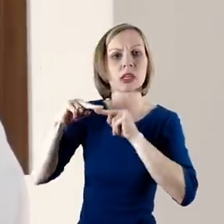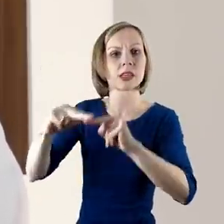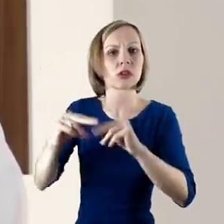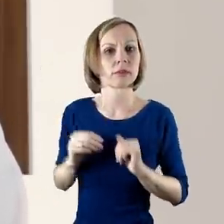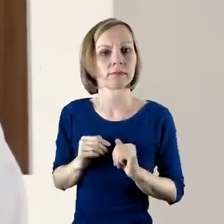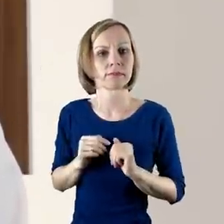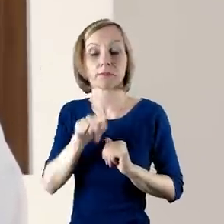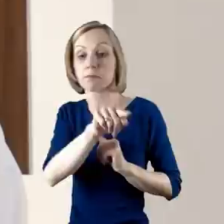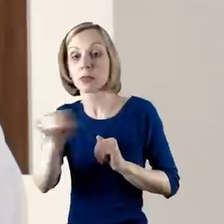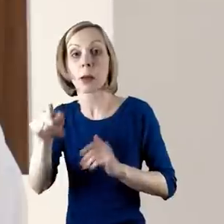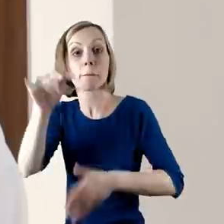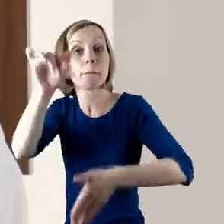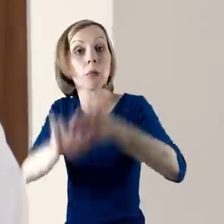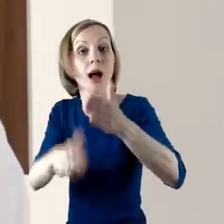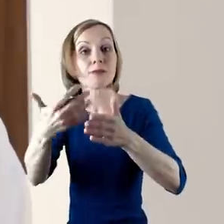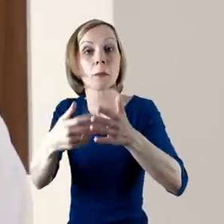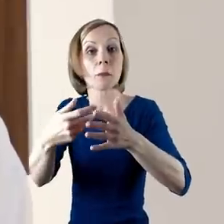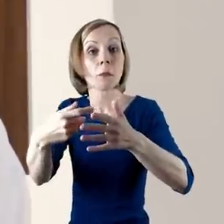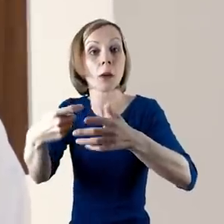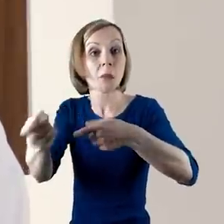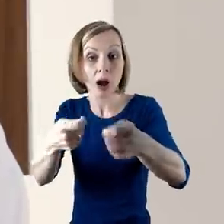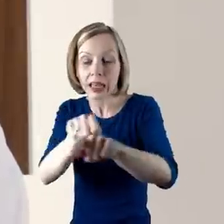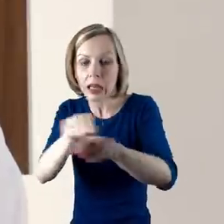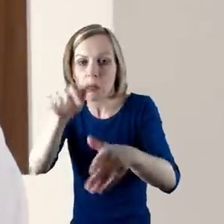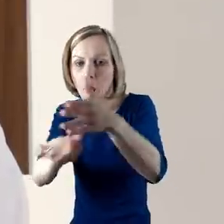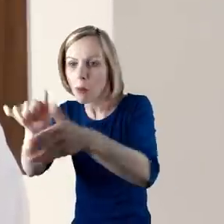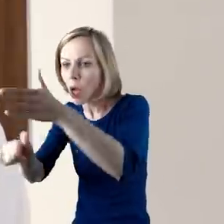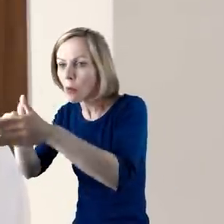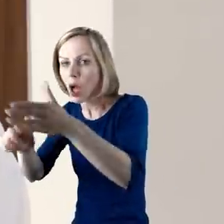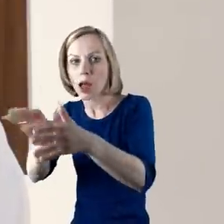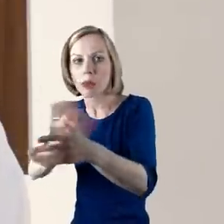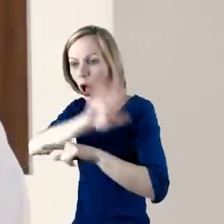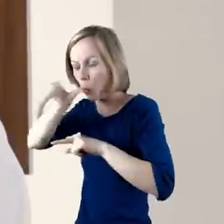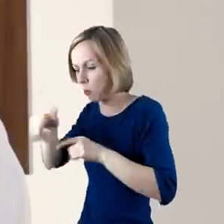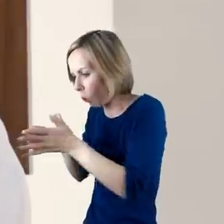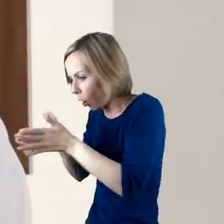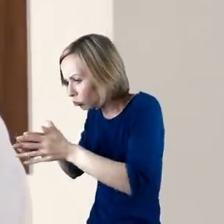unless they wash it. And there are also many other traditions that they observe,